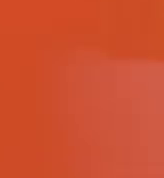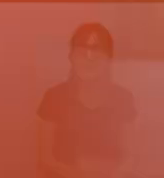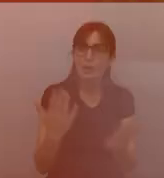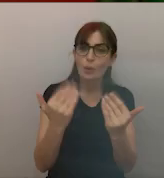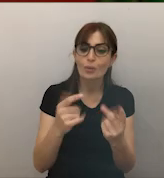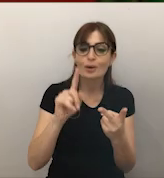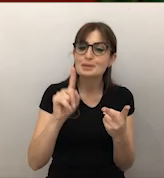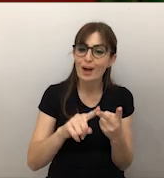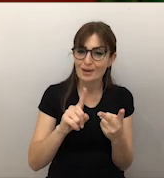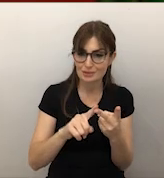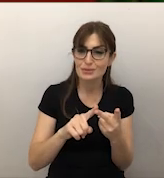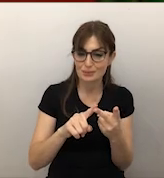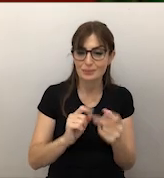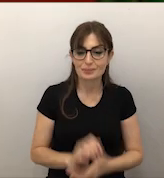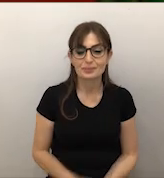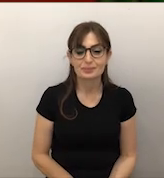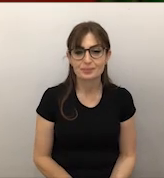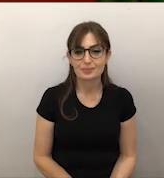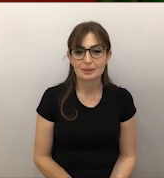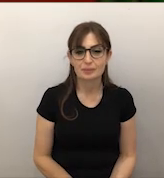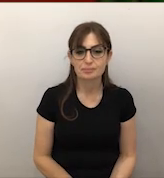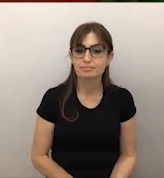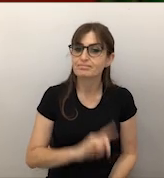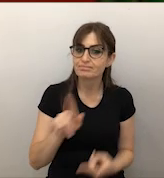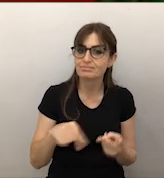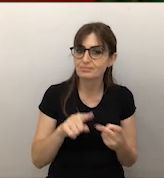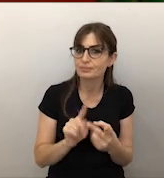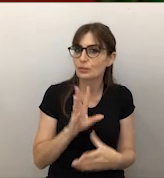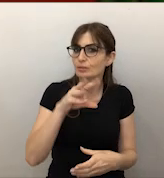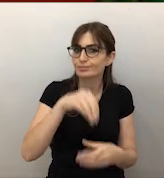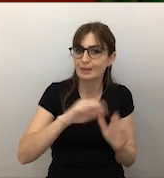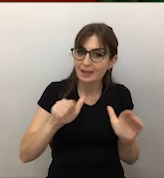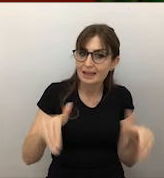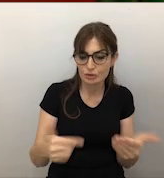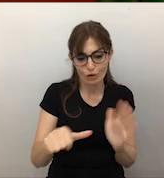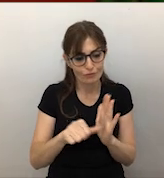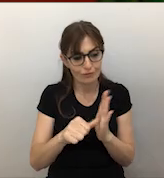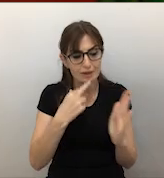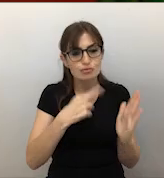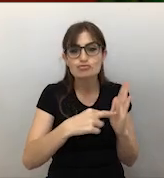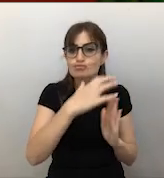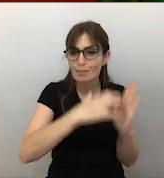Welcome to part two in this series. This part contains an introduction to Financial Reporting,